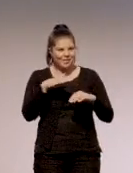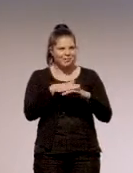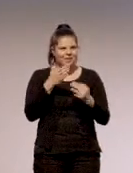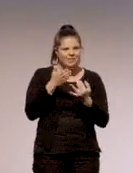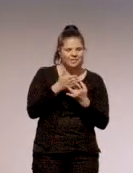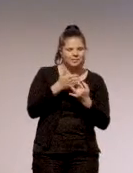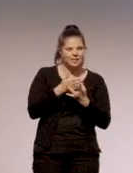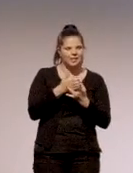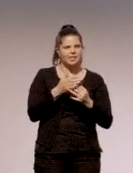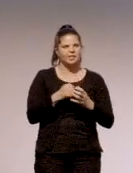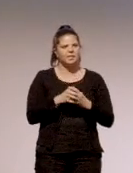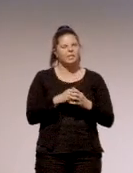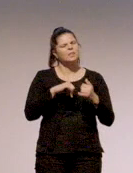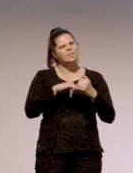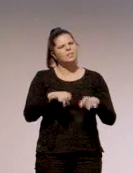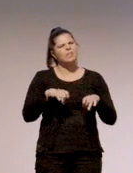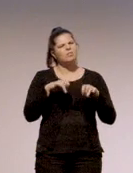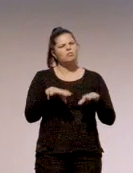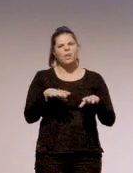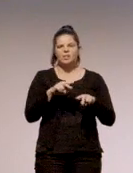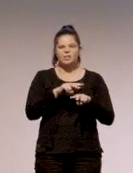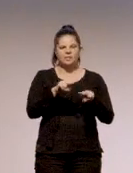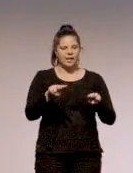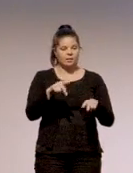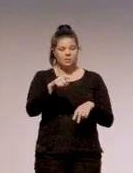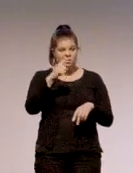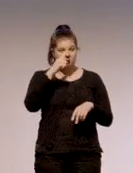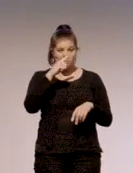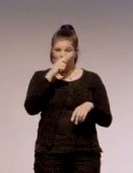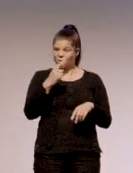In South Australia, there wasn't any mechanism for those people to meet up, to share, to talk.